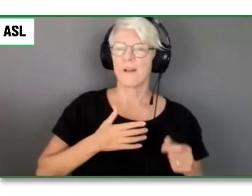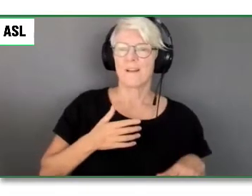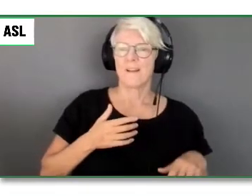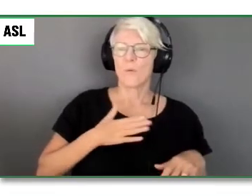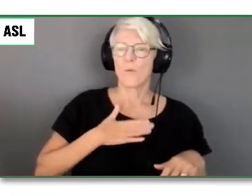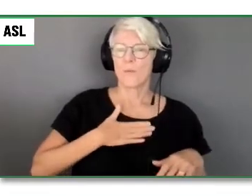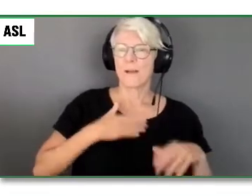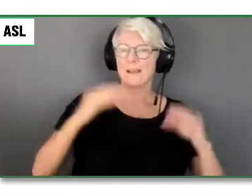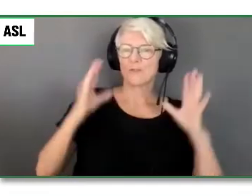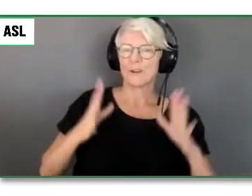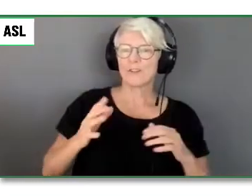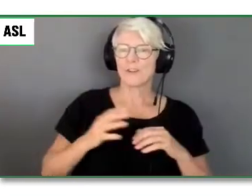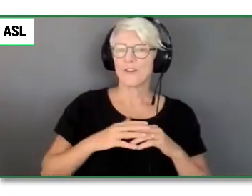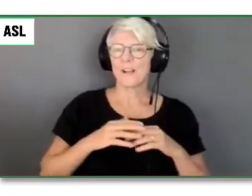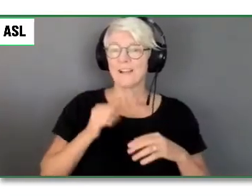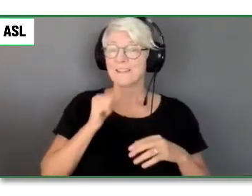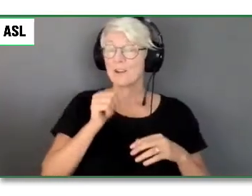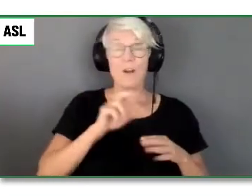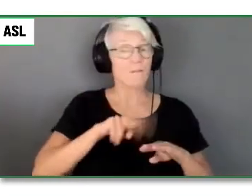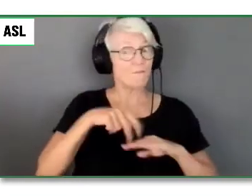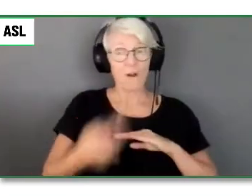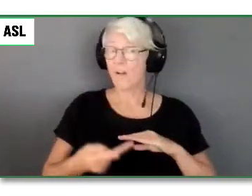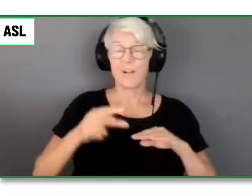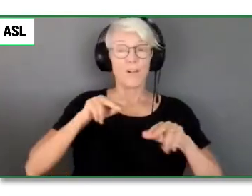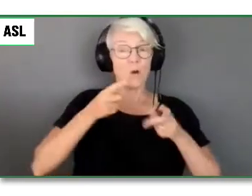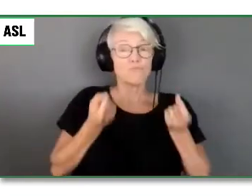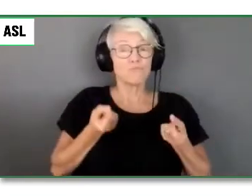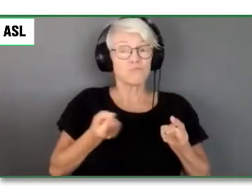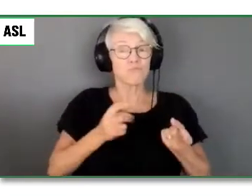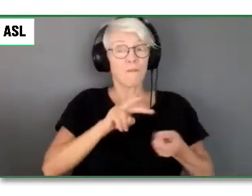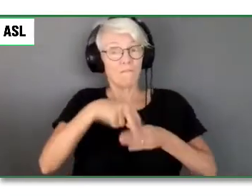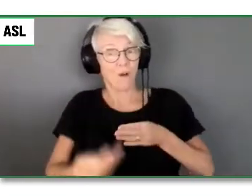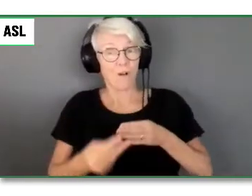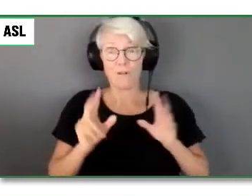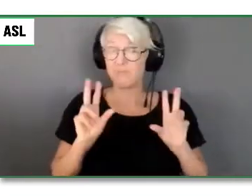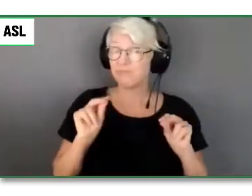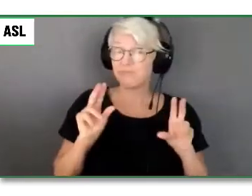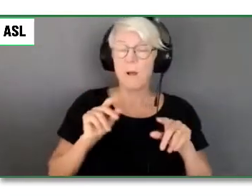while going downhill. The only time I fell was when I tried to go uphill on